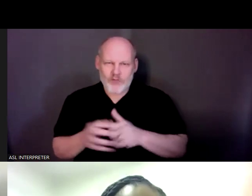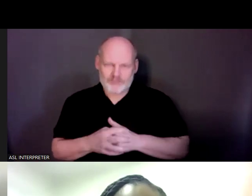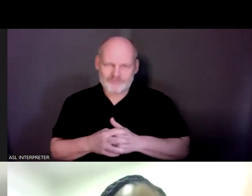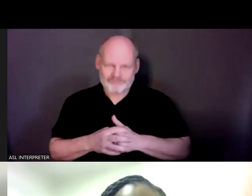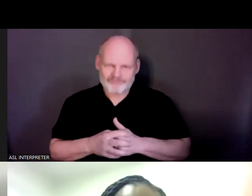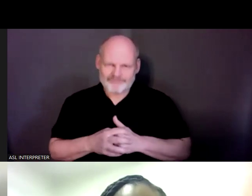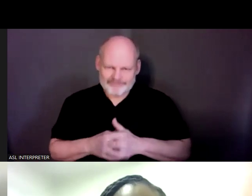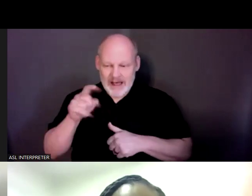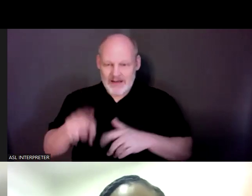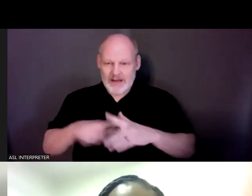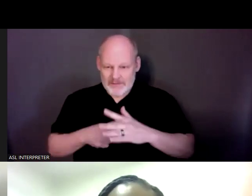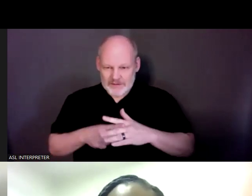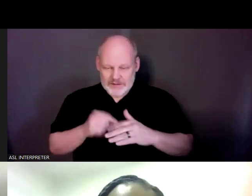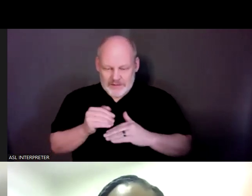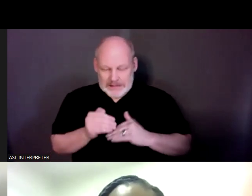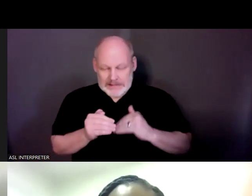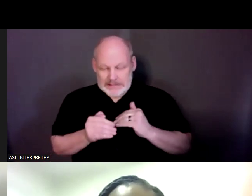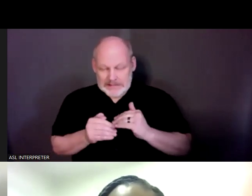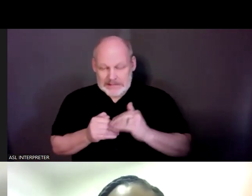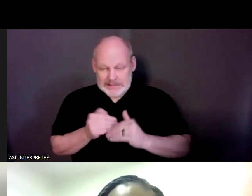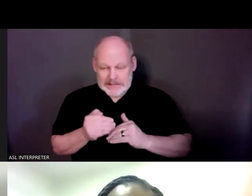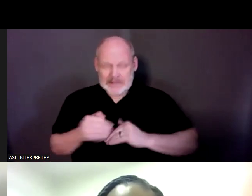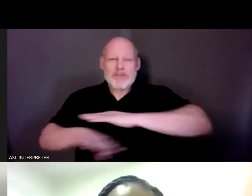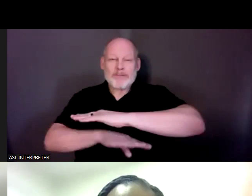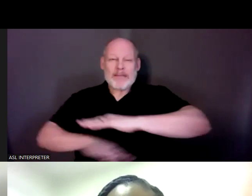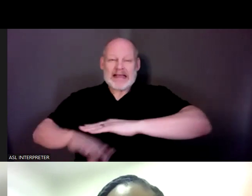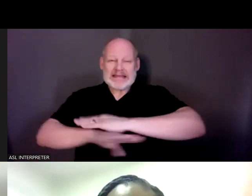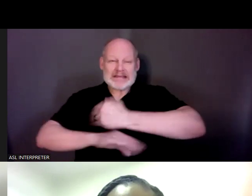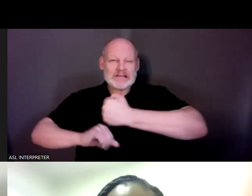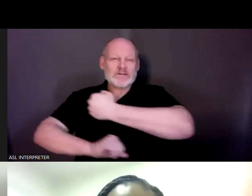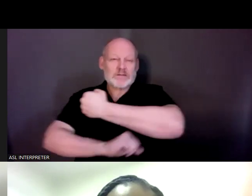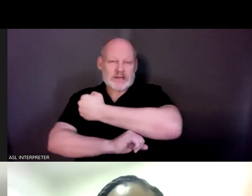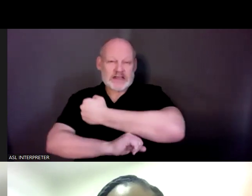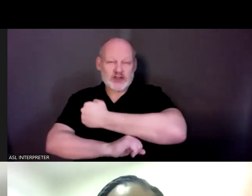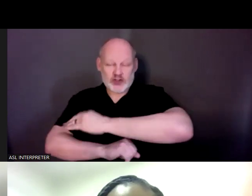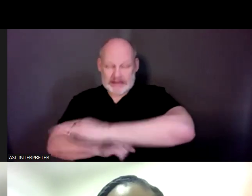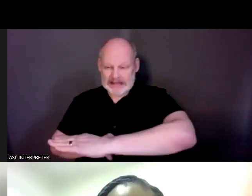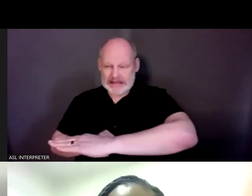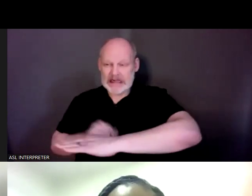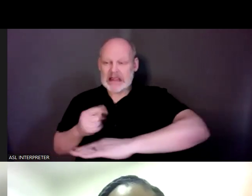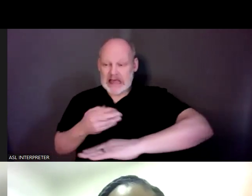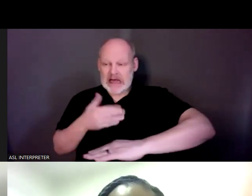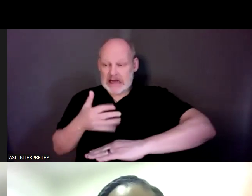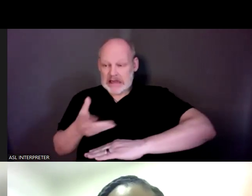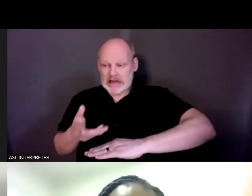blocks to create that foundation and then it continues to build and and you get wins, and